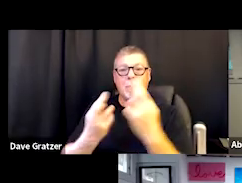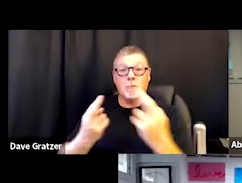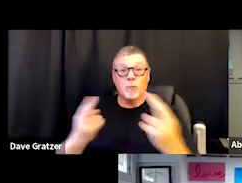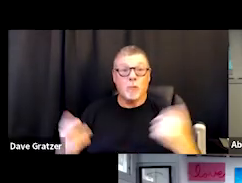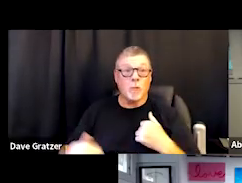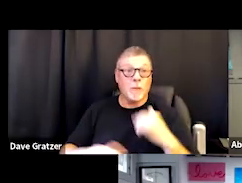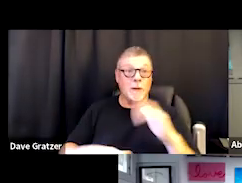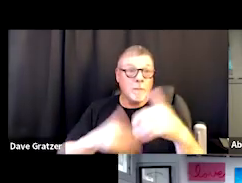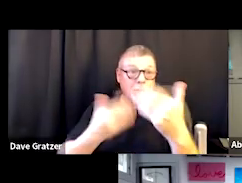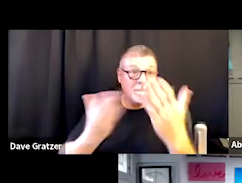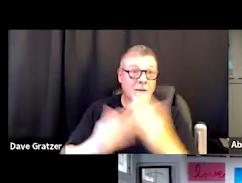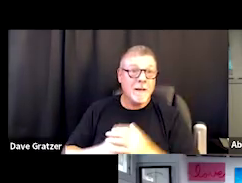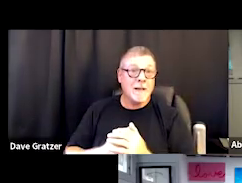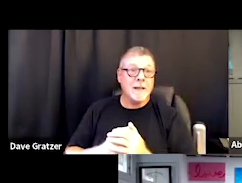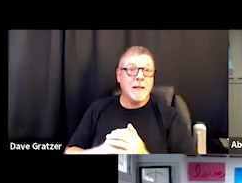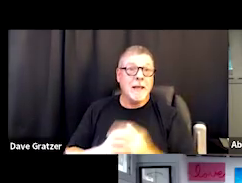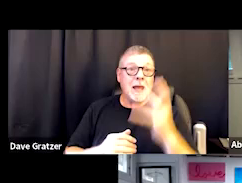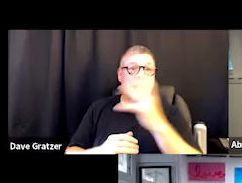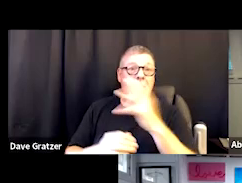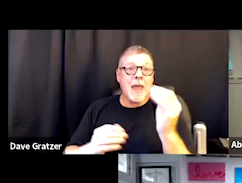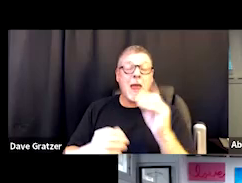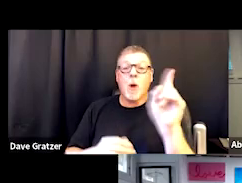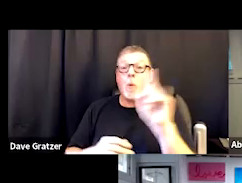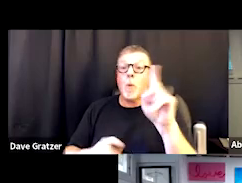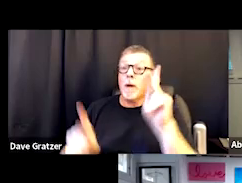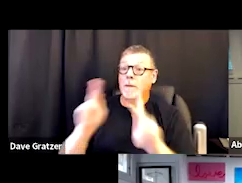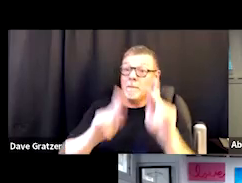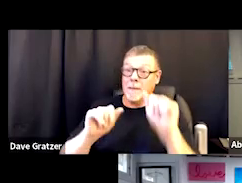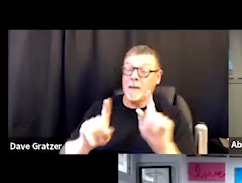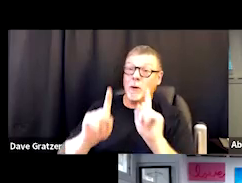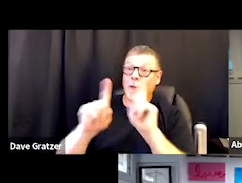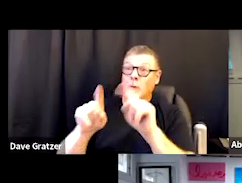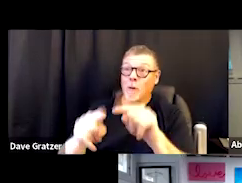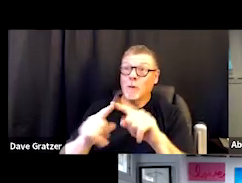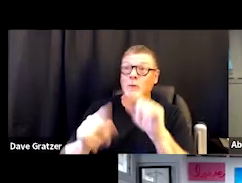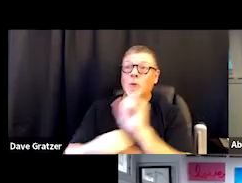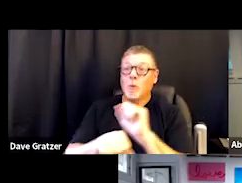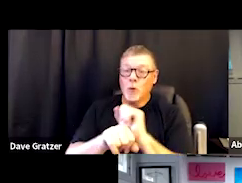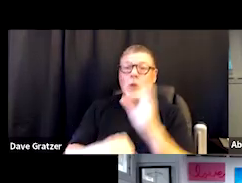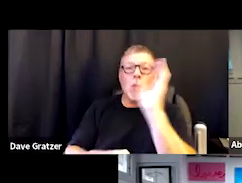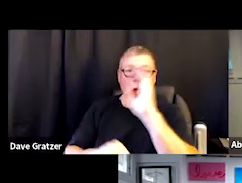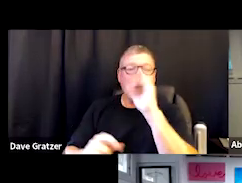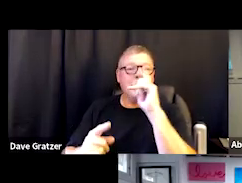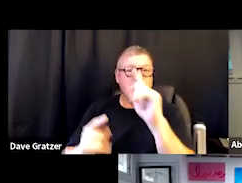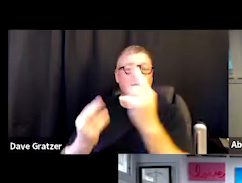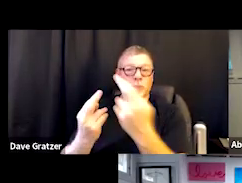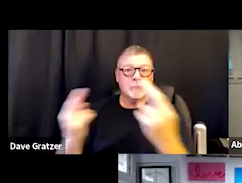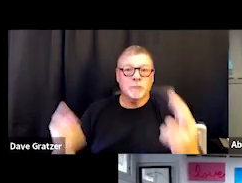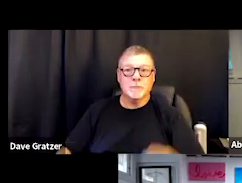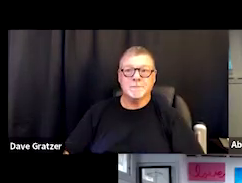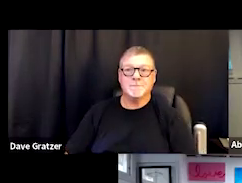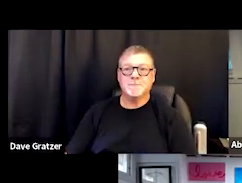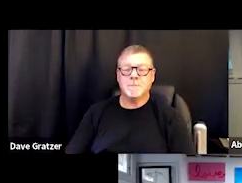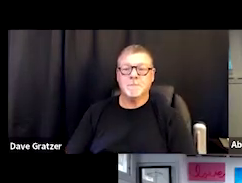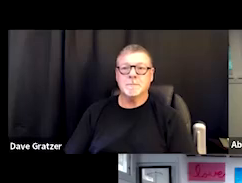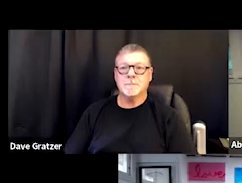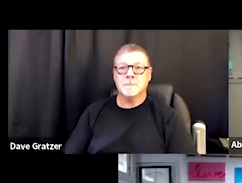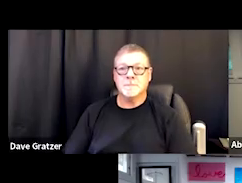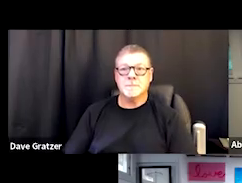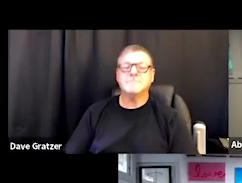and then also where folks can go to continue looking for those resources. Yeah, that's a great question.